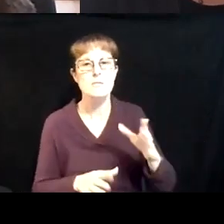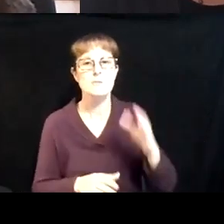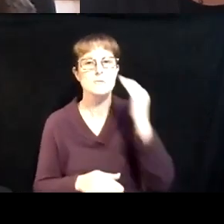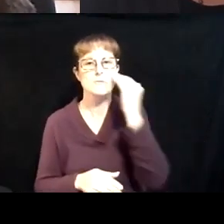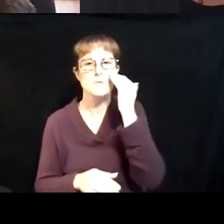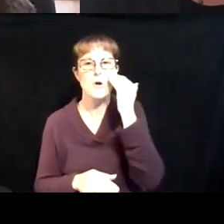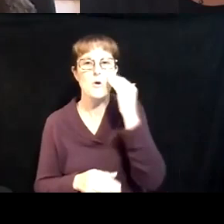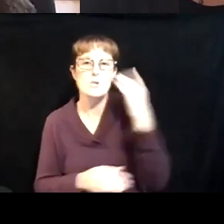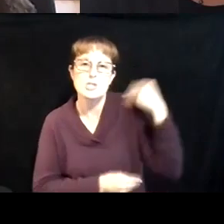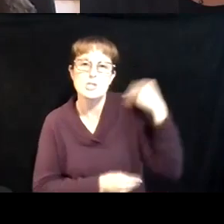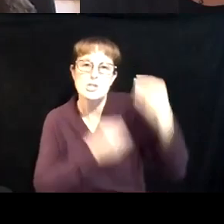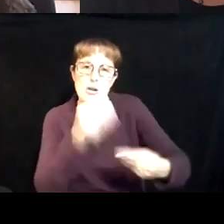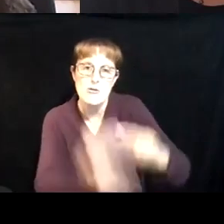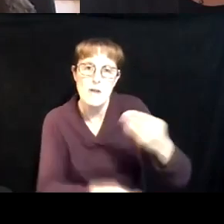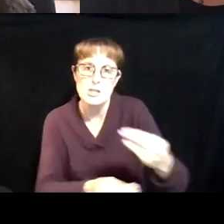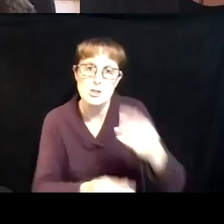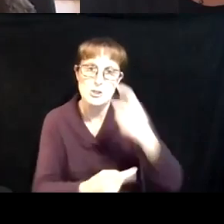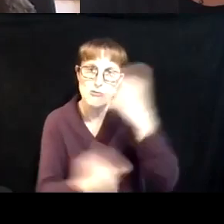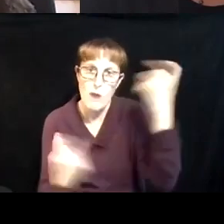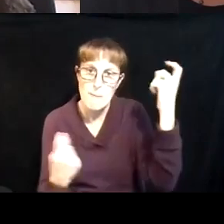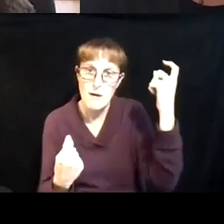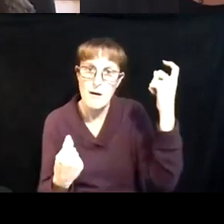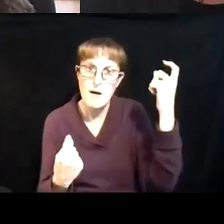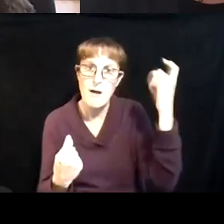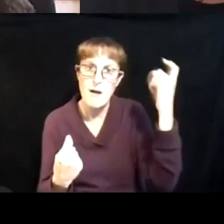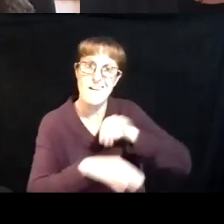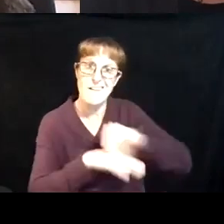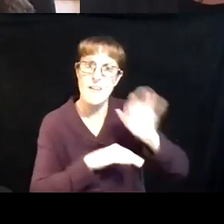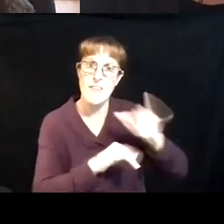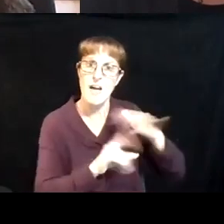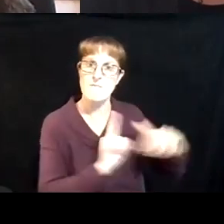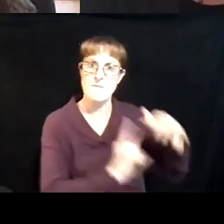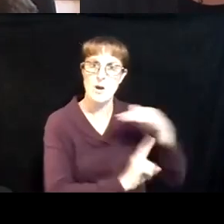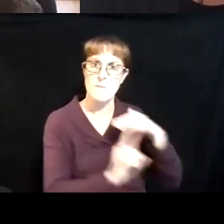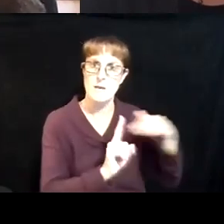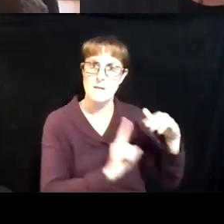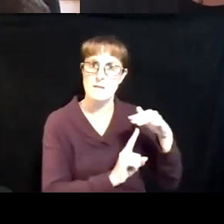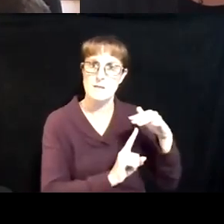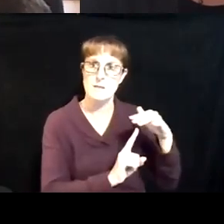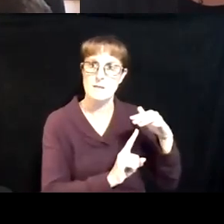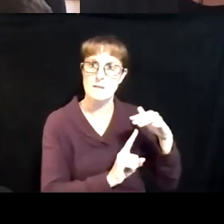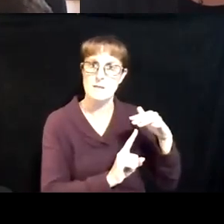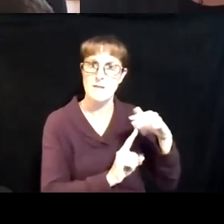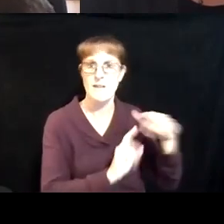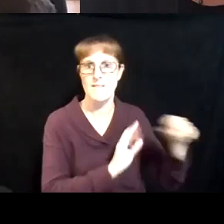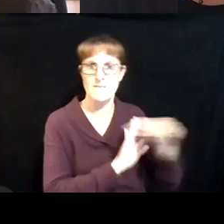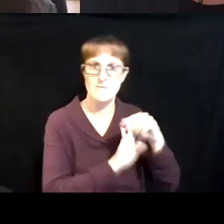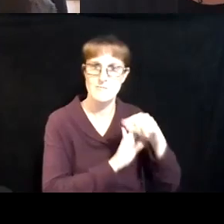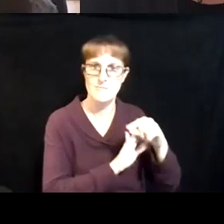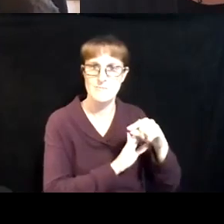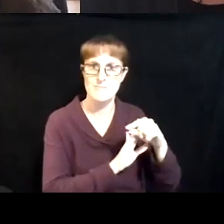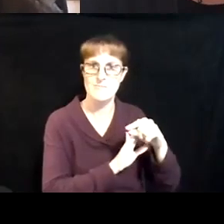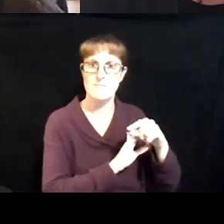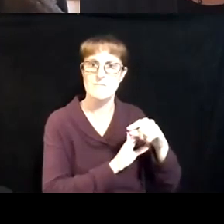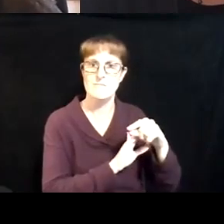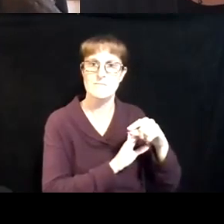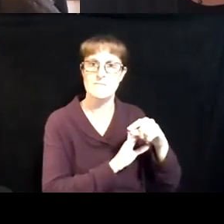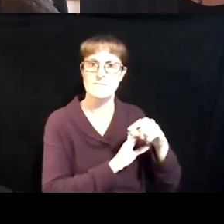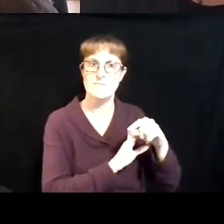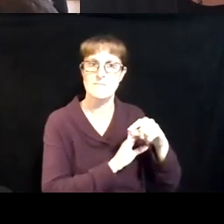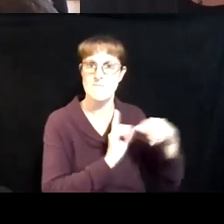into the aversive environment that the JRC uses and promotes and capitalizes on.